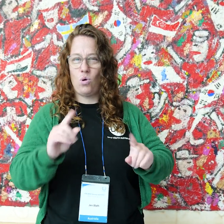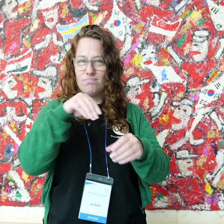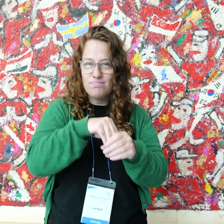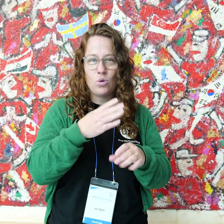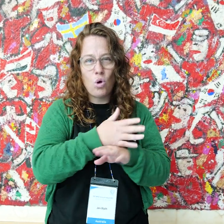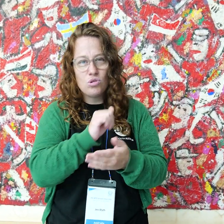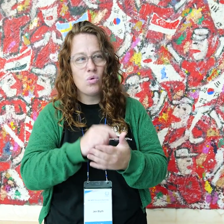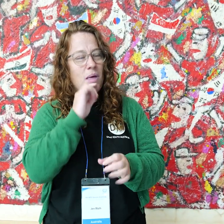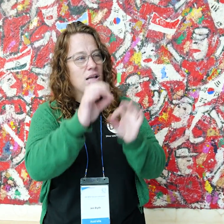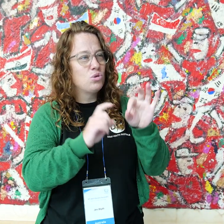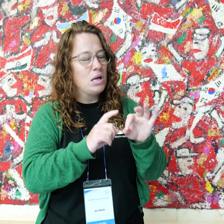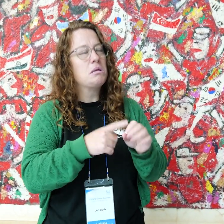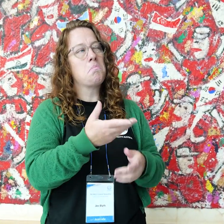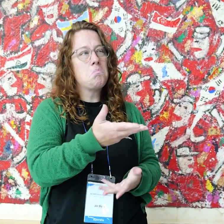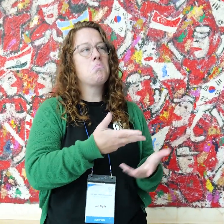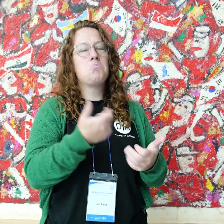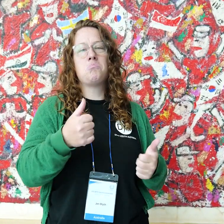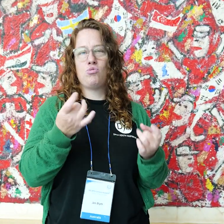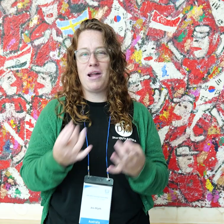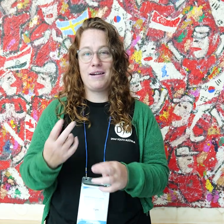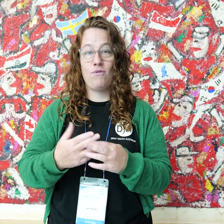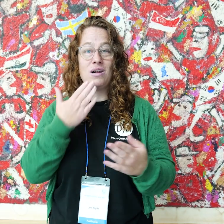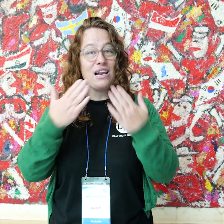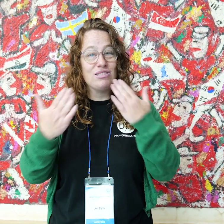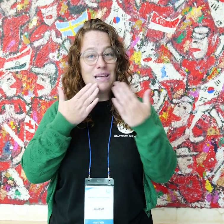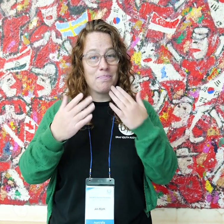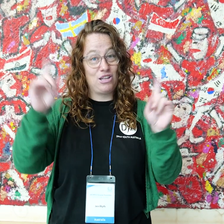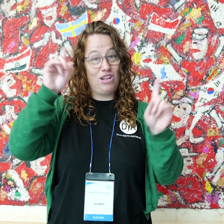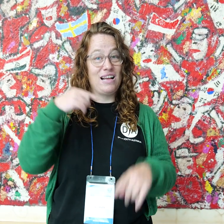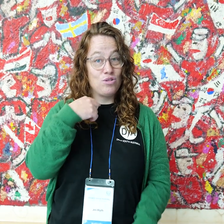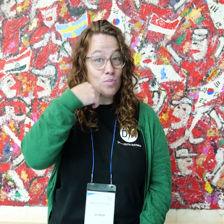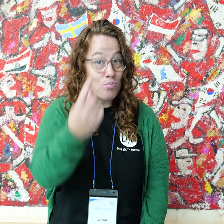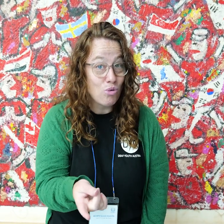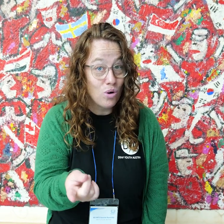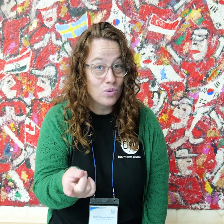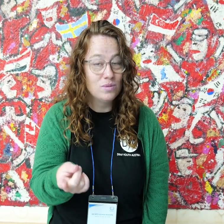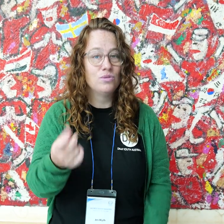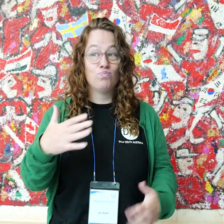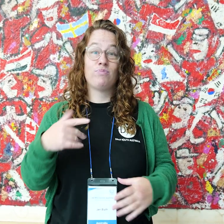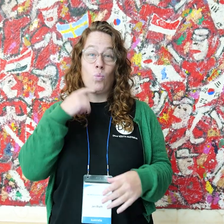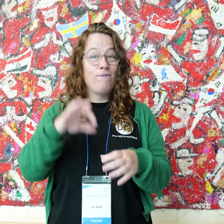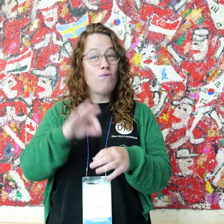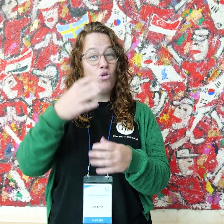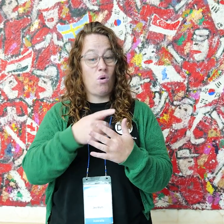to ask questions and learn about what would be involved in the General Assembly, which is being held today and tomorrow.